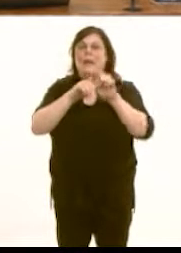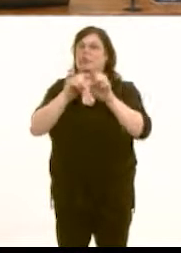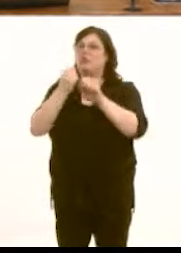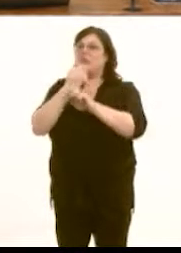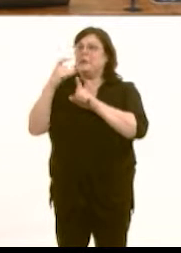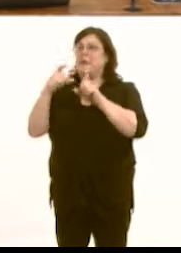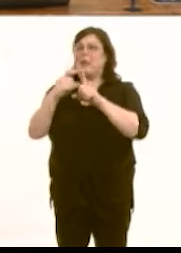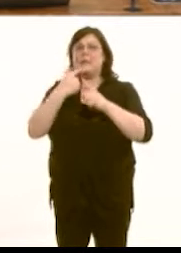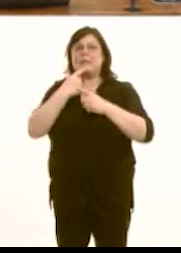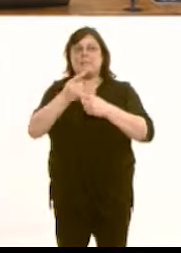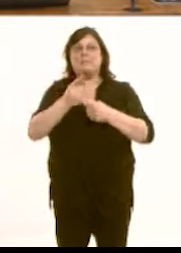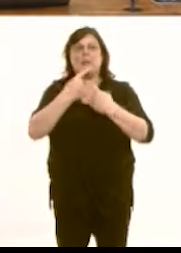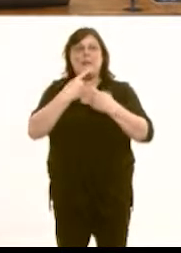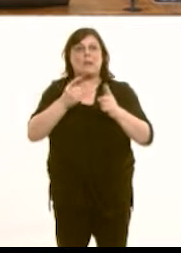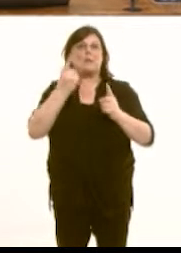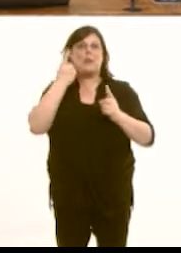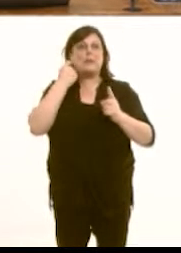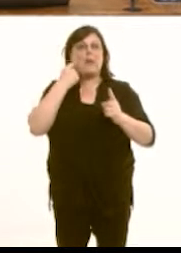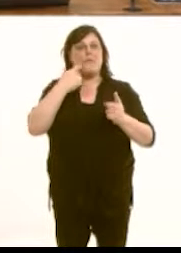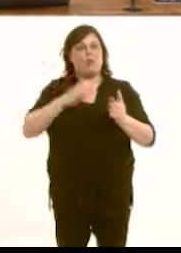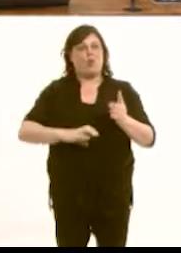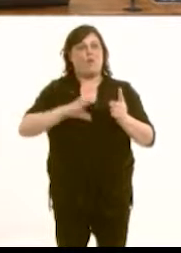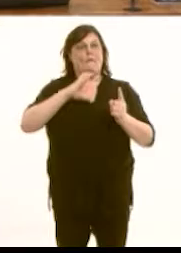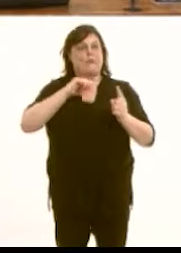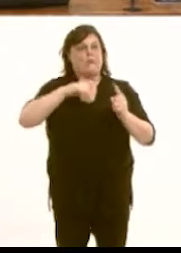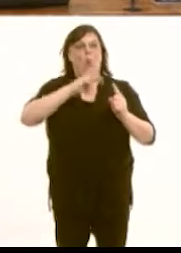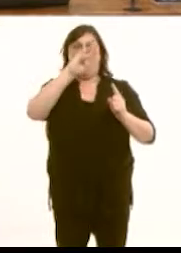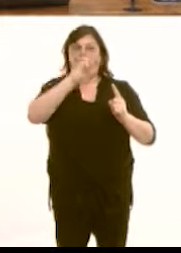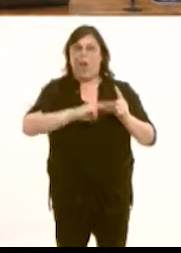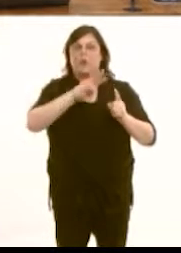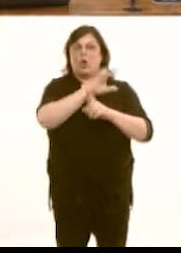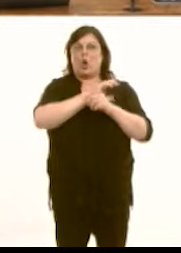that they are fully confident that the skills they need exist in the local area, and Iíd